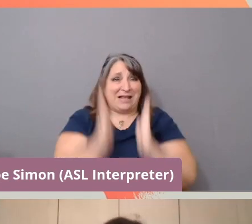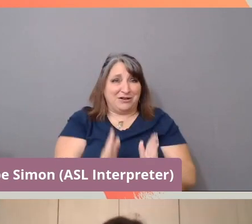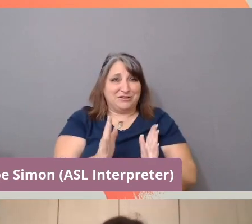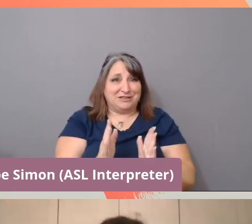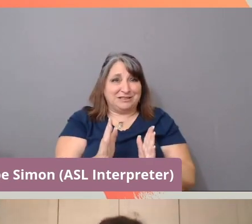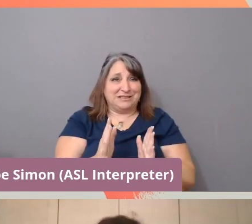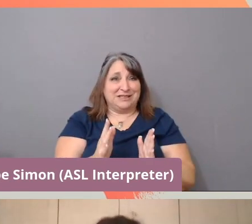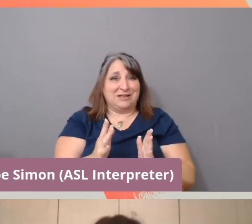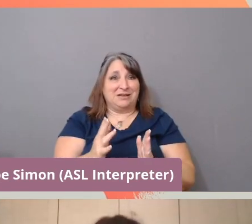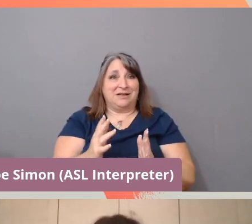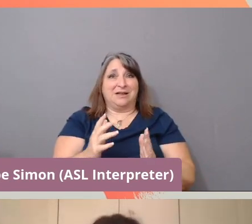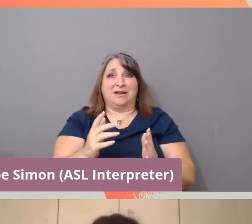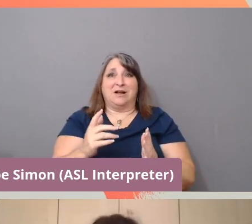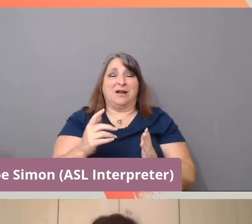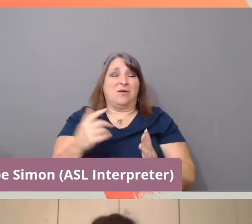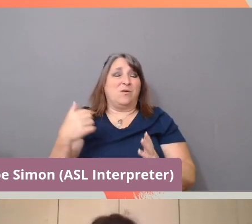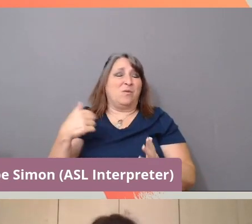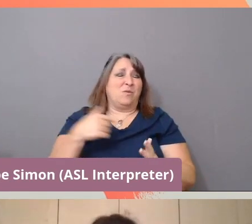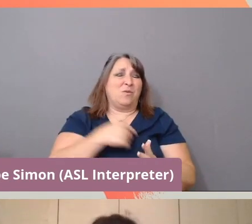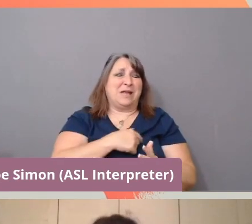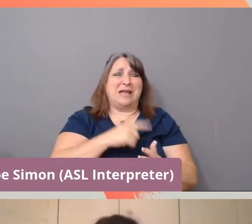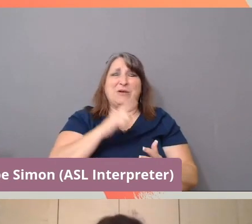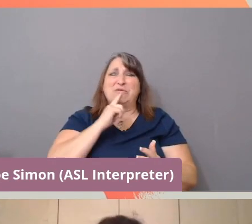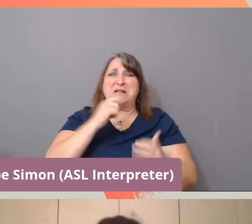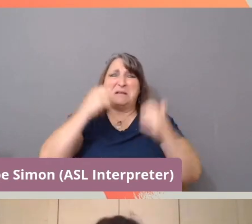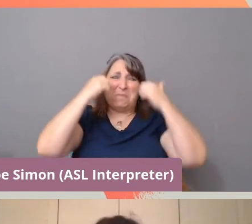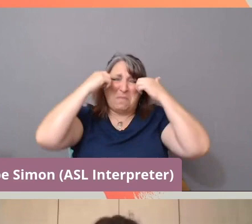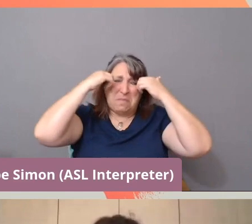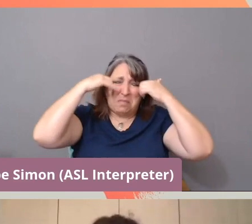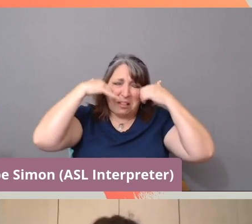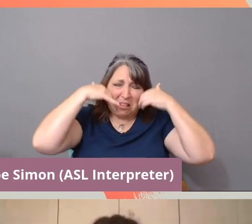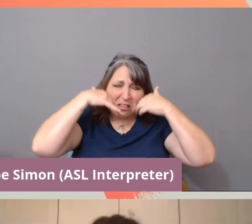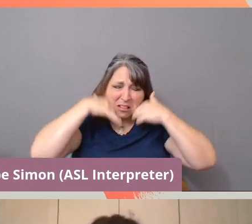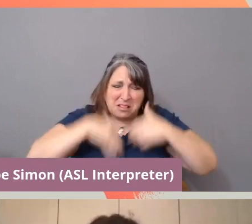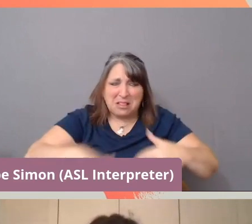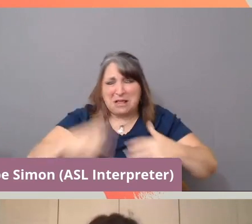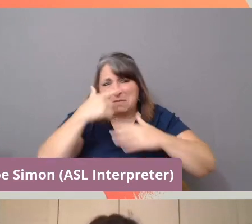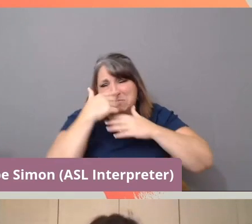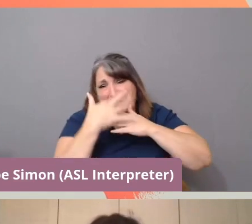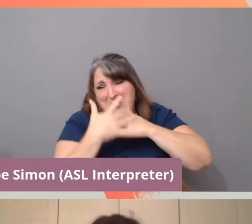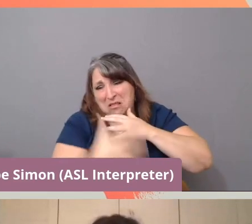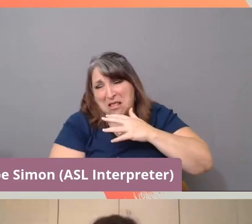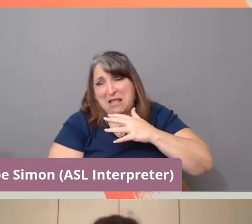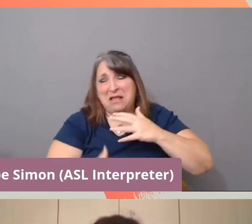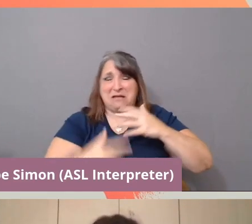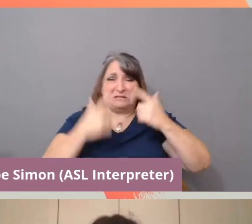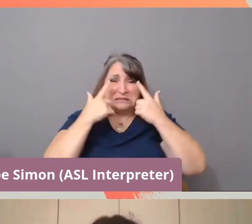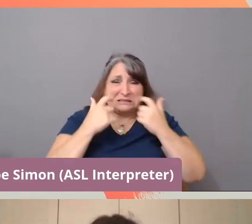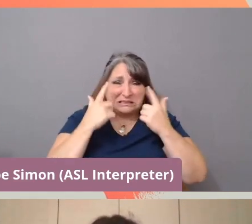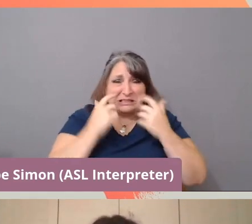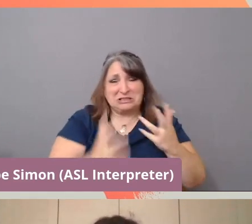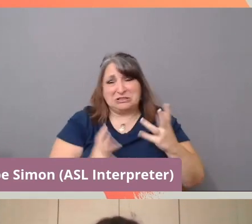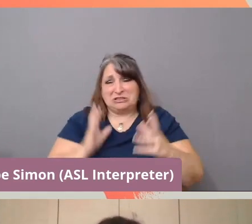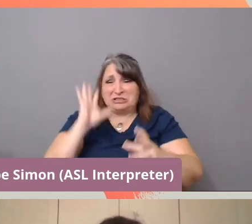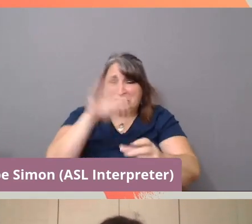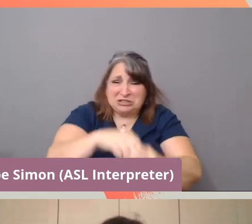pour so much blood, sweat, and tears into every frame of our films. You know, we care about every cut.